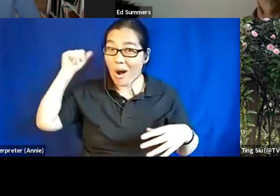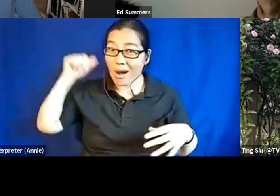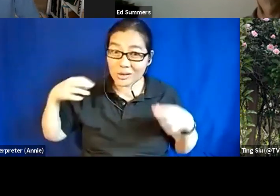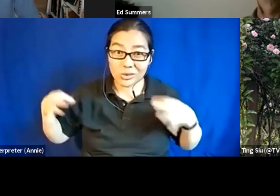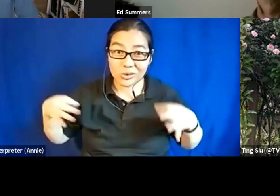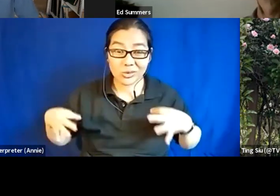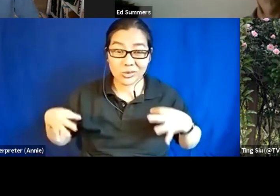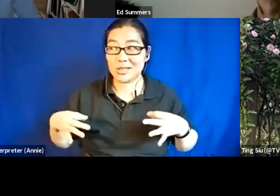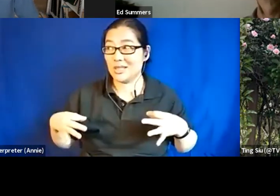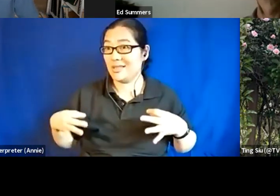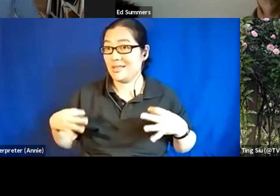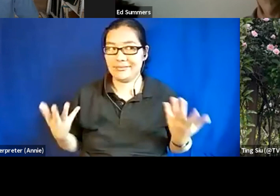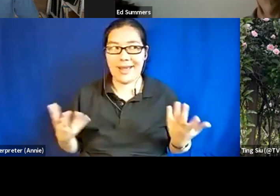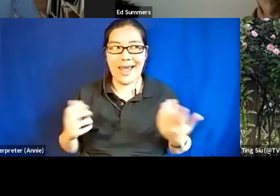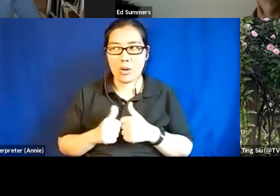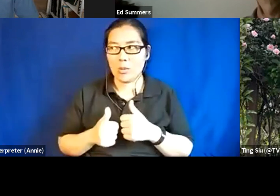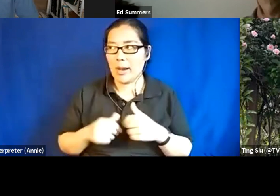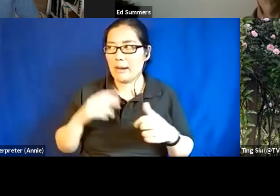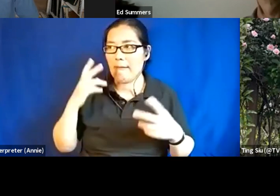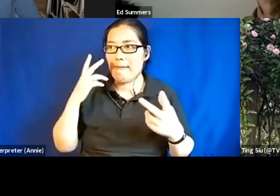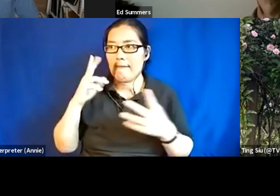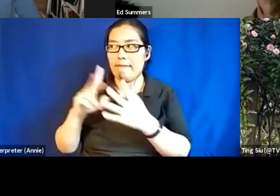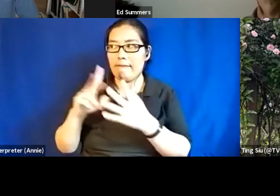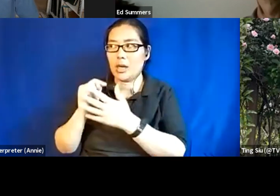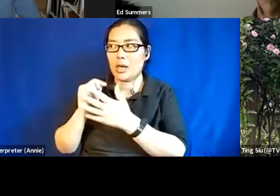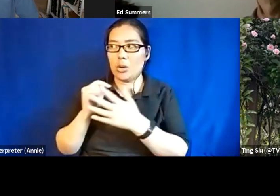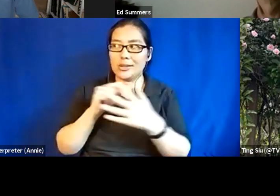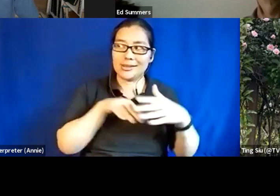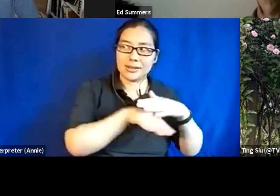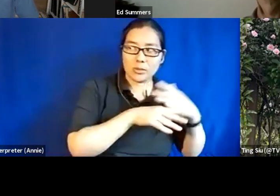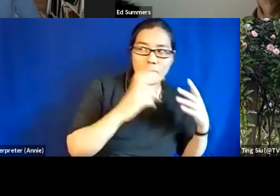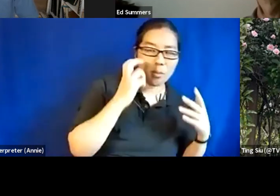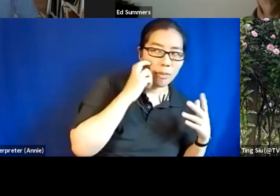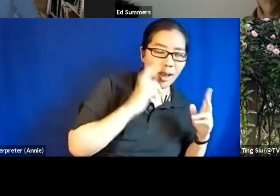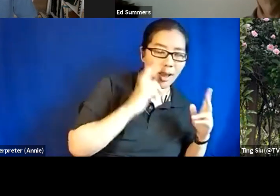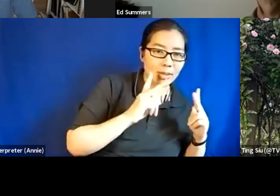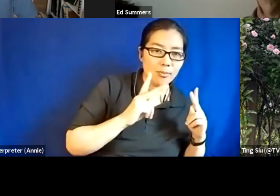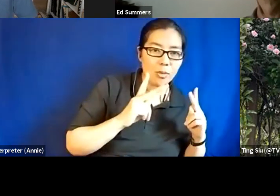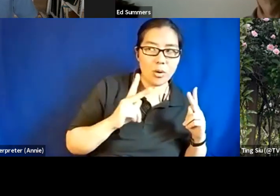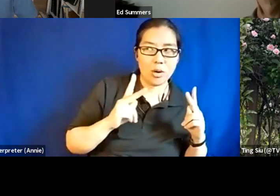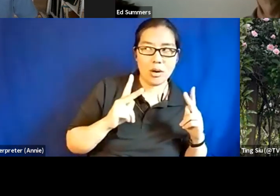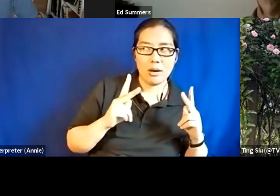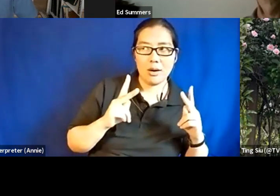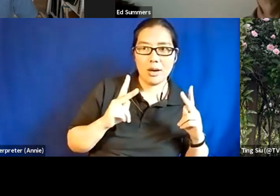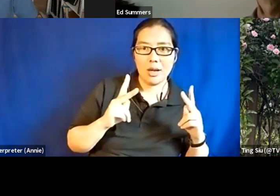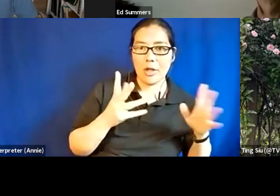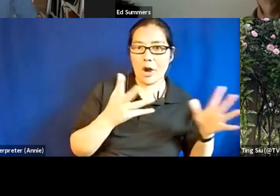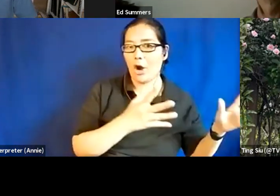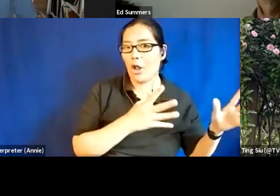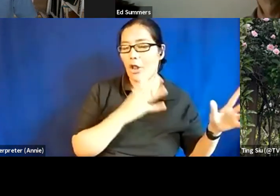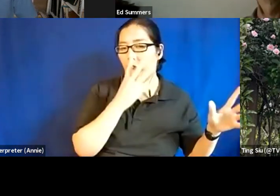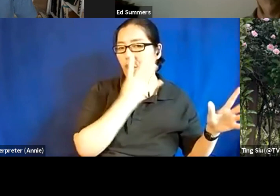to blind people we are leaving us/them behind in the information we're